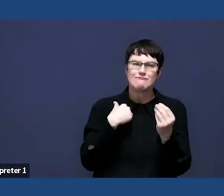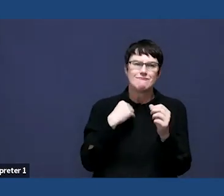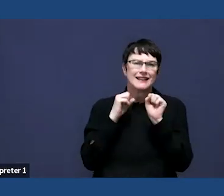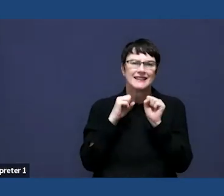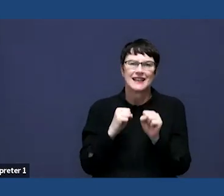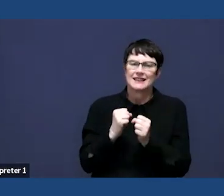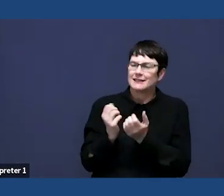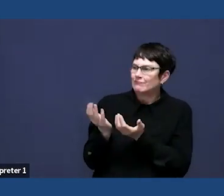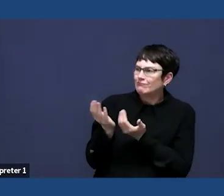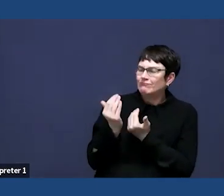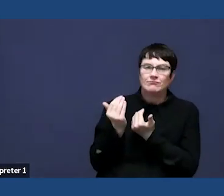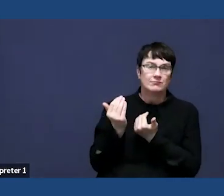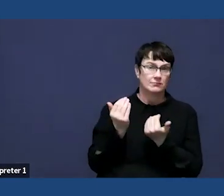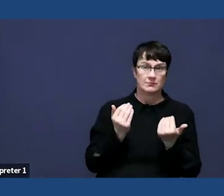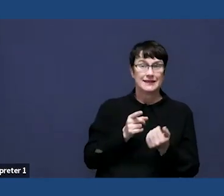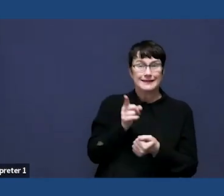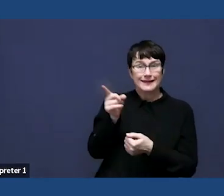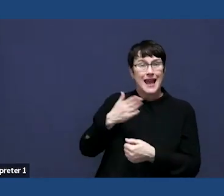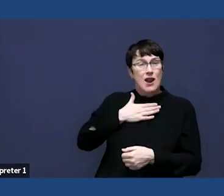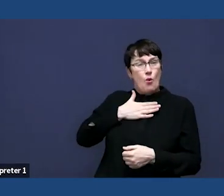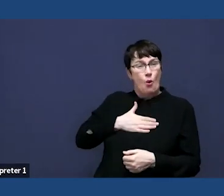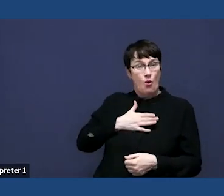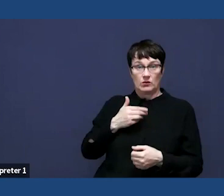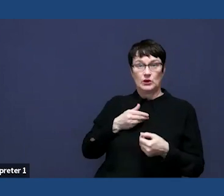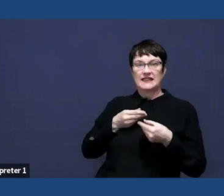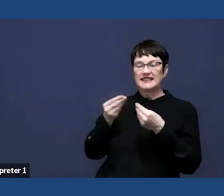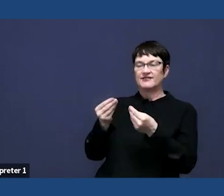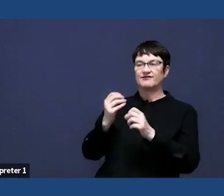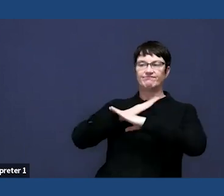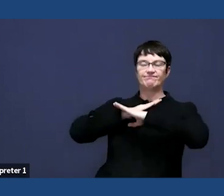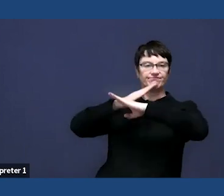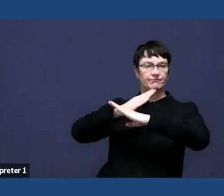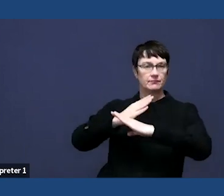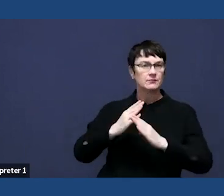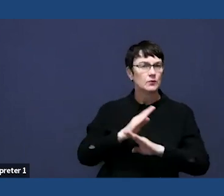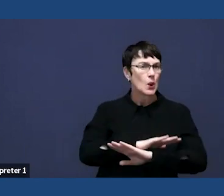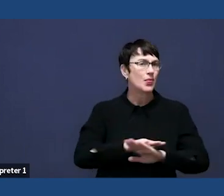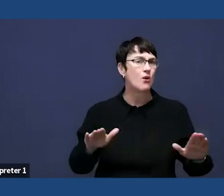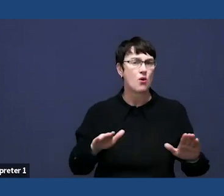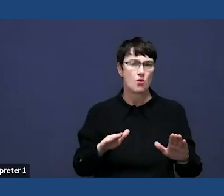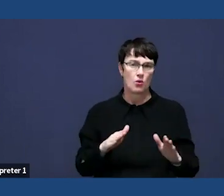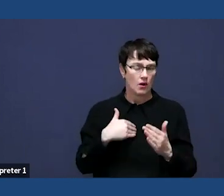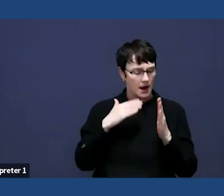they're not there from all aspects from healthcare, social, they're not.